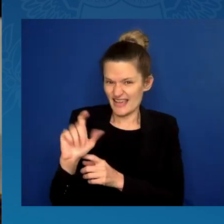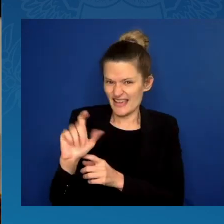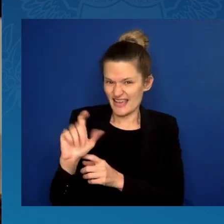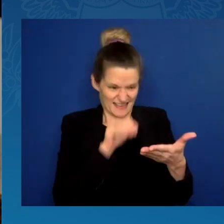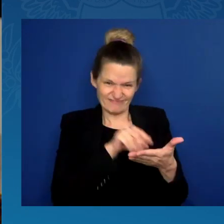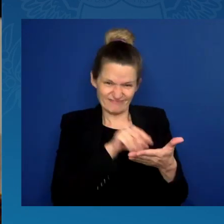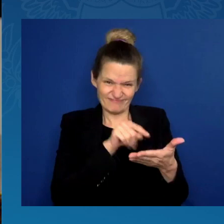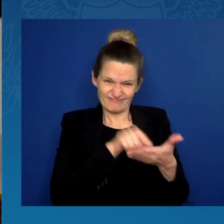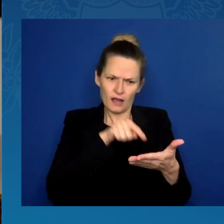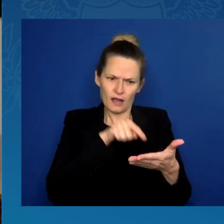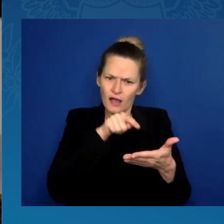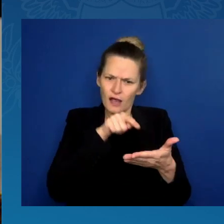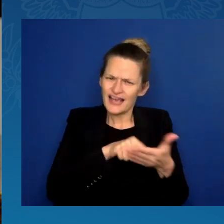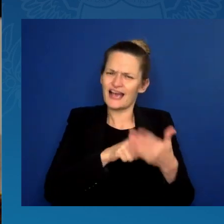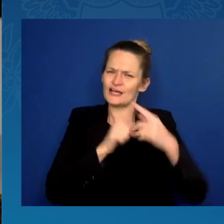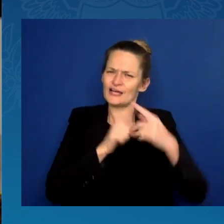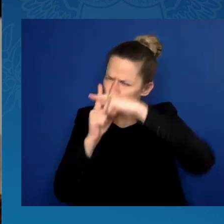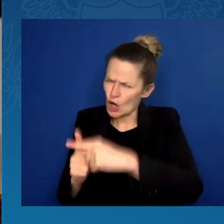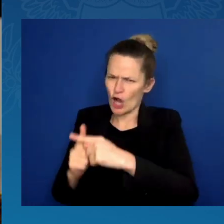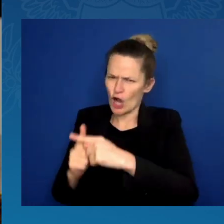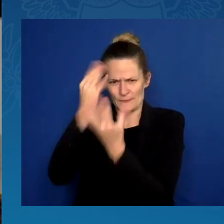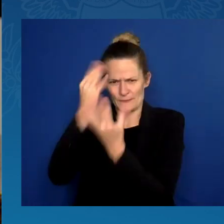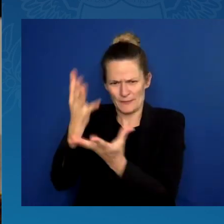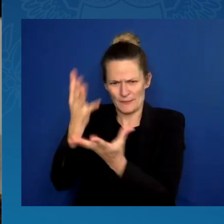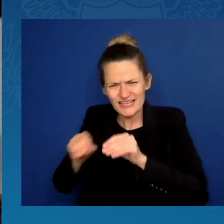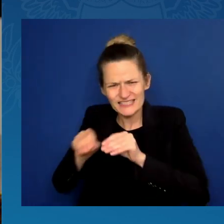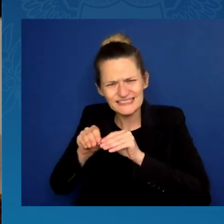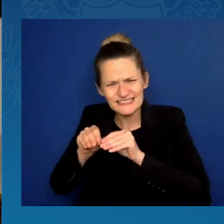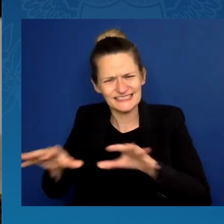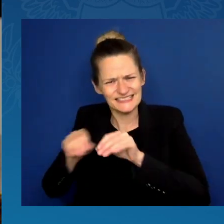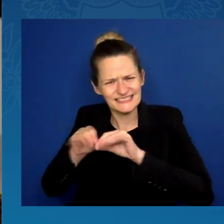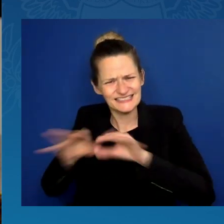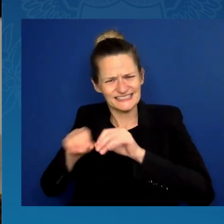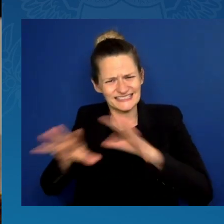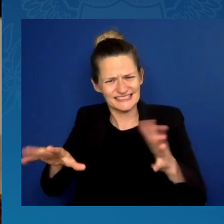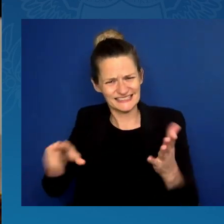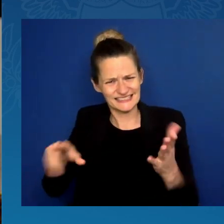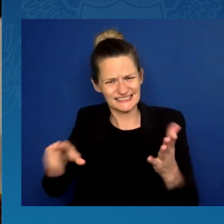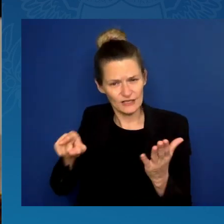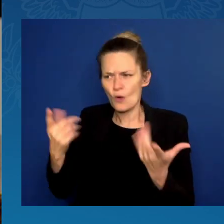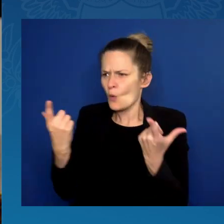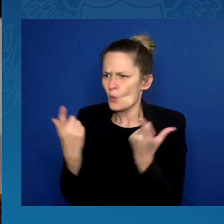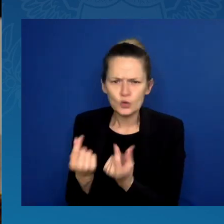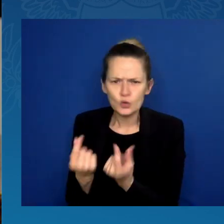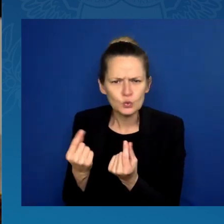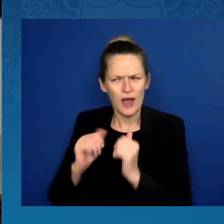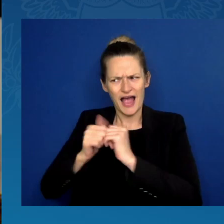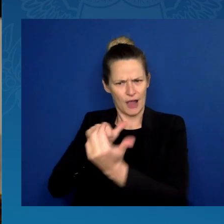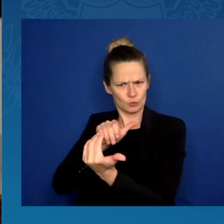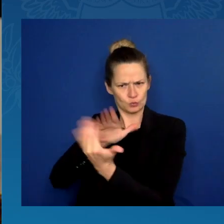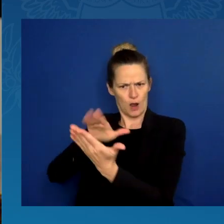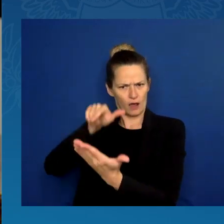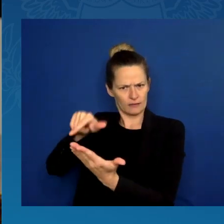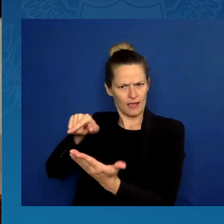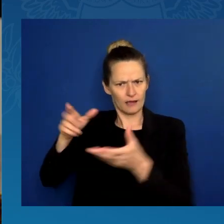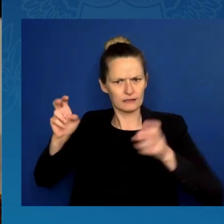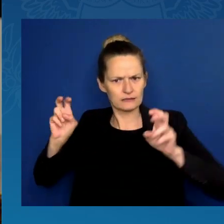and what we need to do to address this and highlight the accurate information, so that people are equipped to have the power